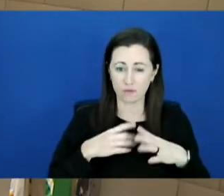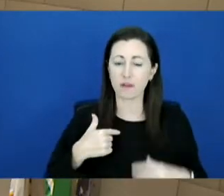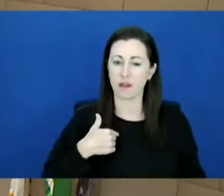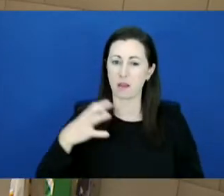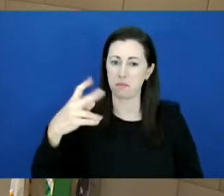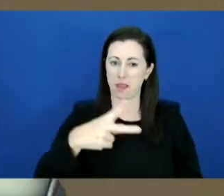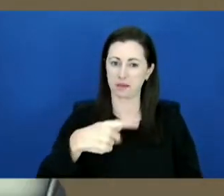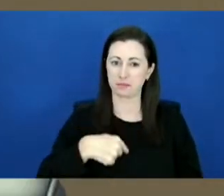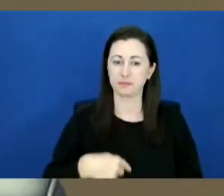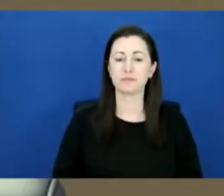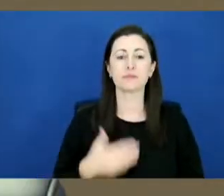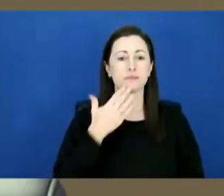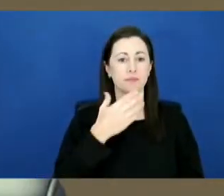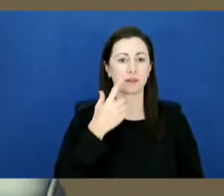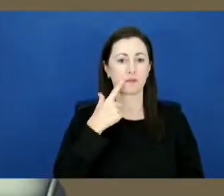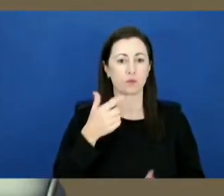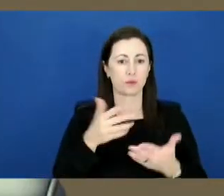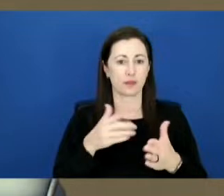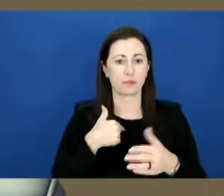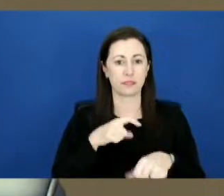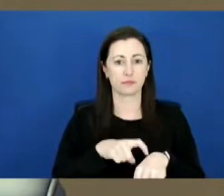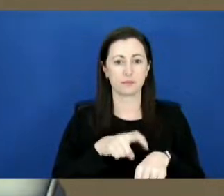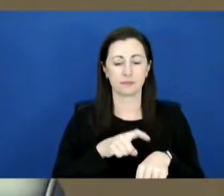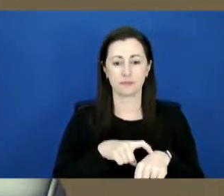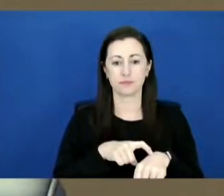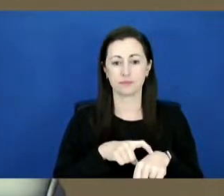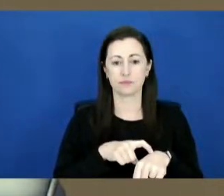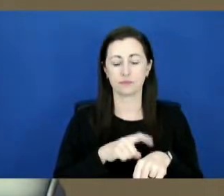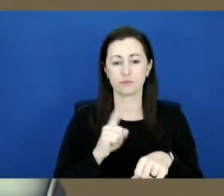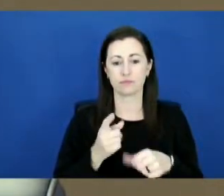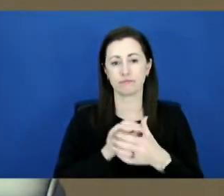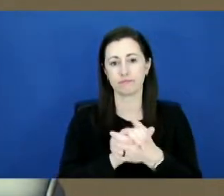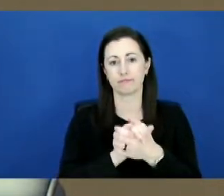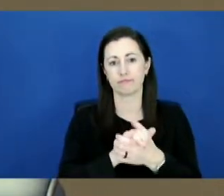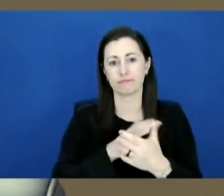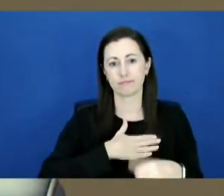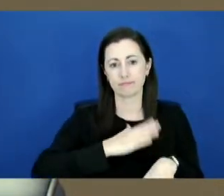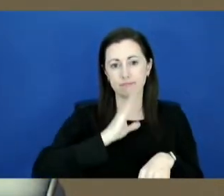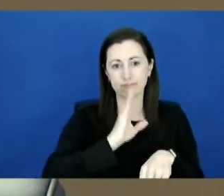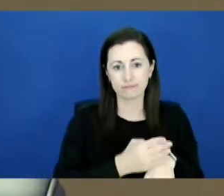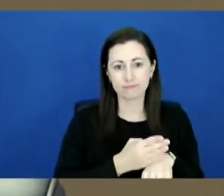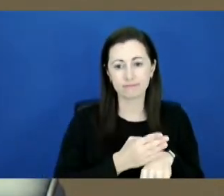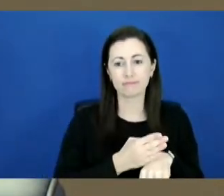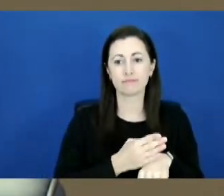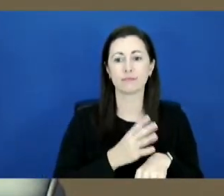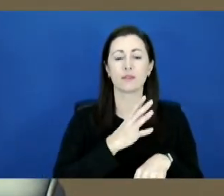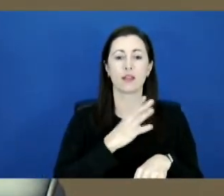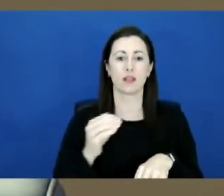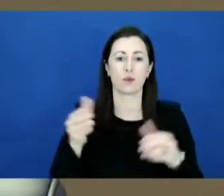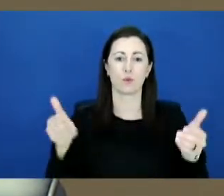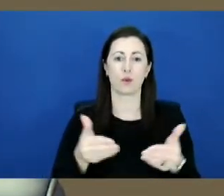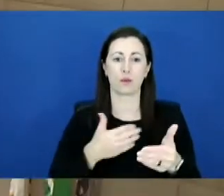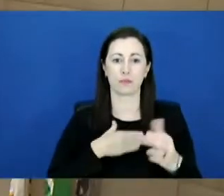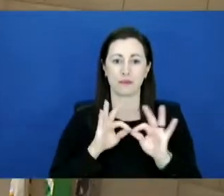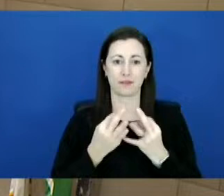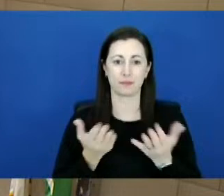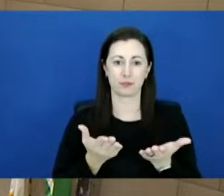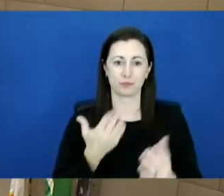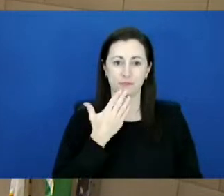DAYS OFF BUT I'LL BE BACK.